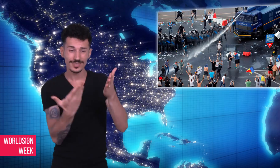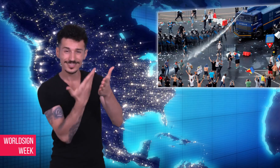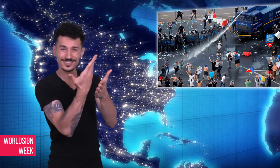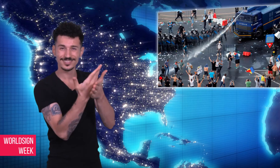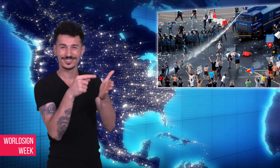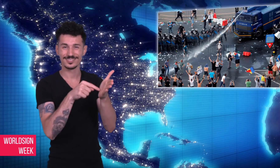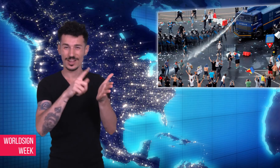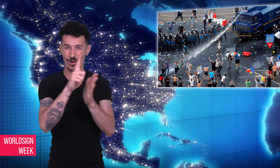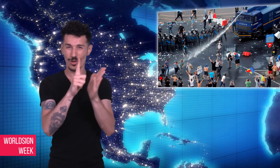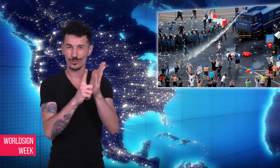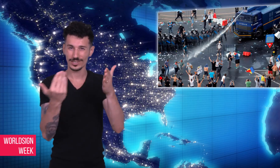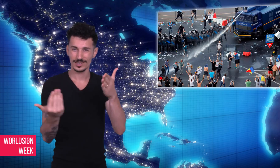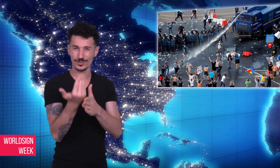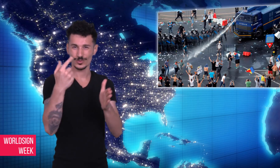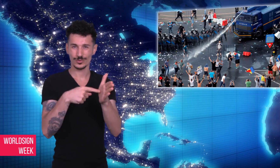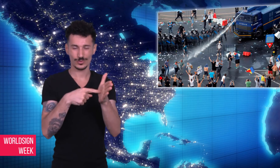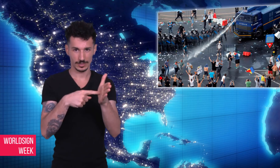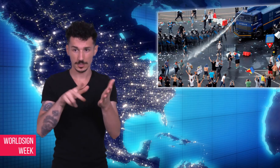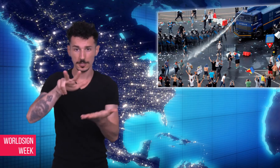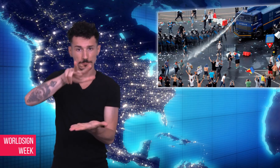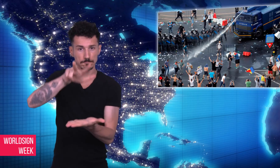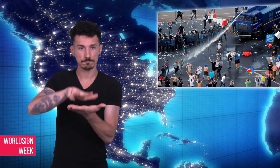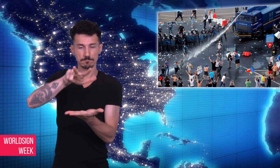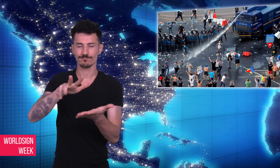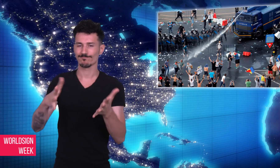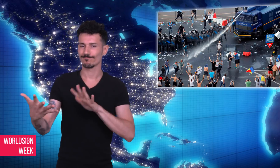to pass parliament with Social